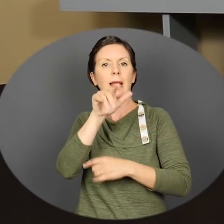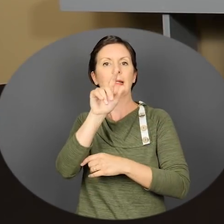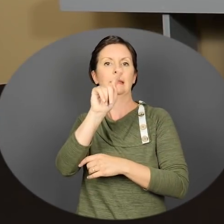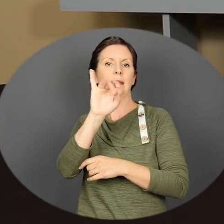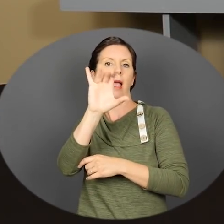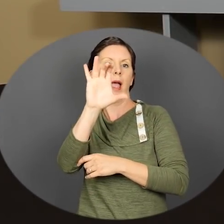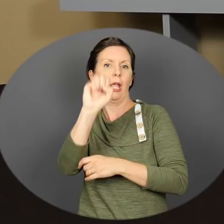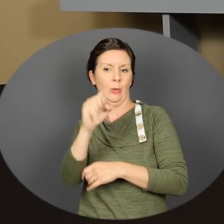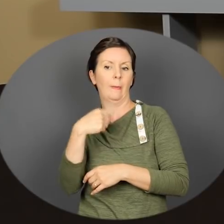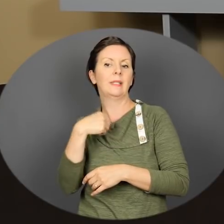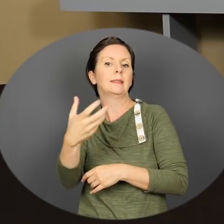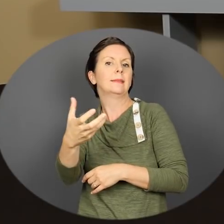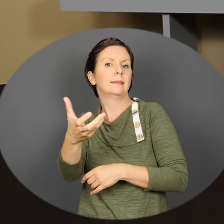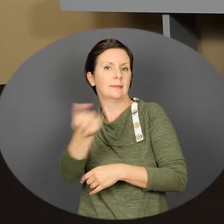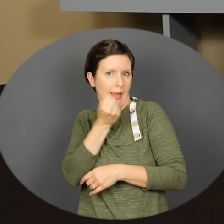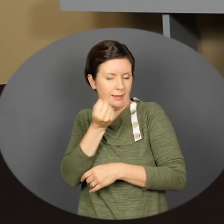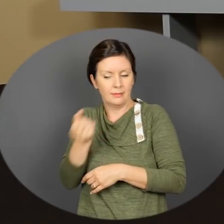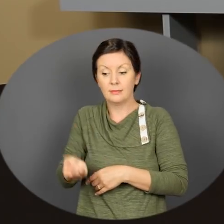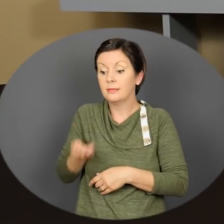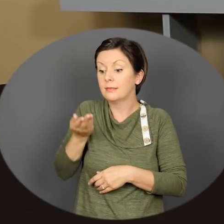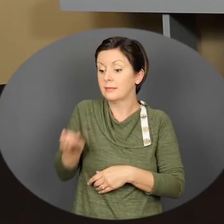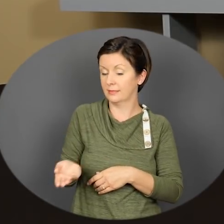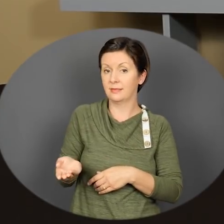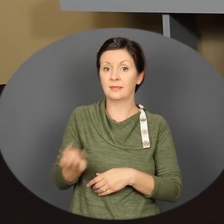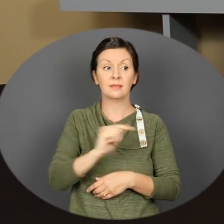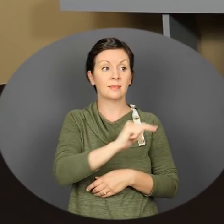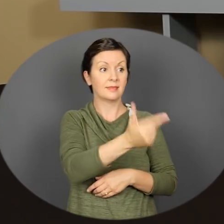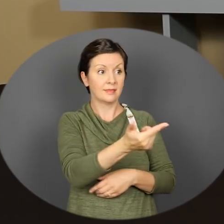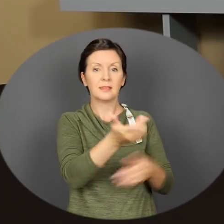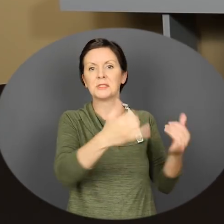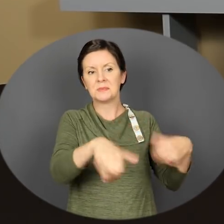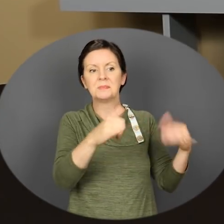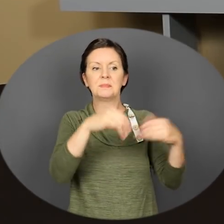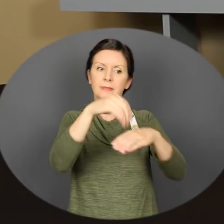in front of me. Now the next player would take their turn putting down a tile, moving